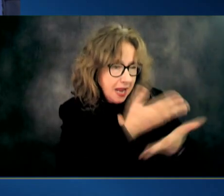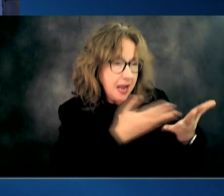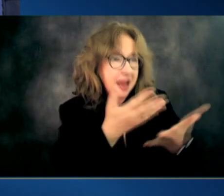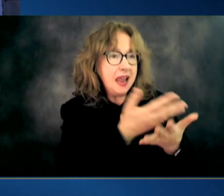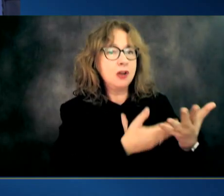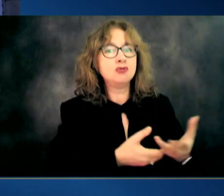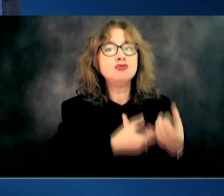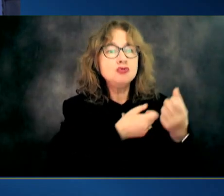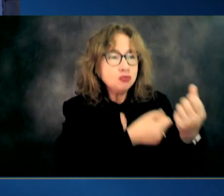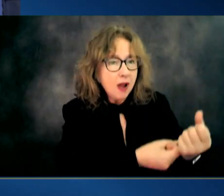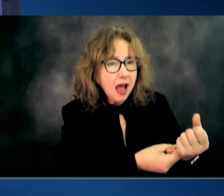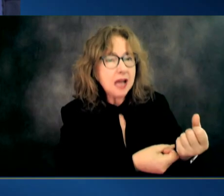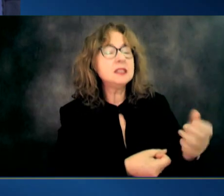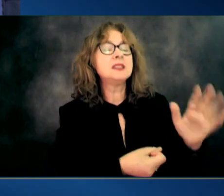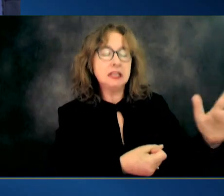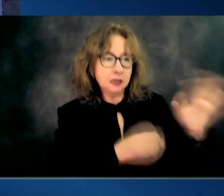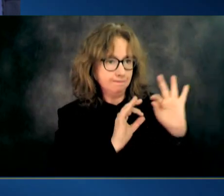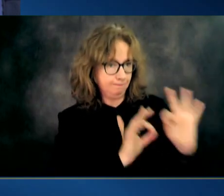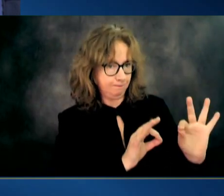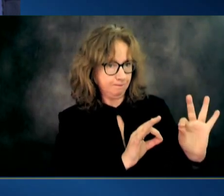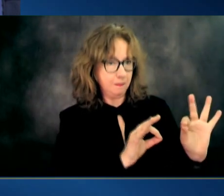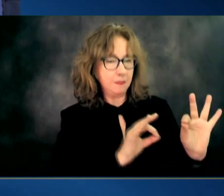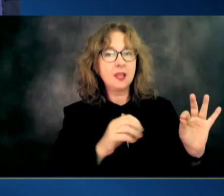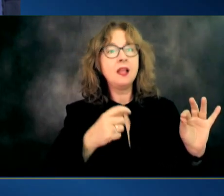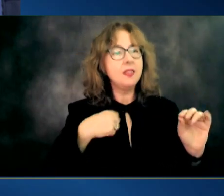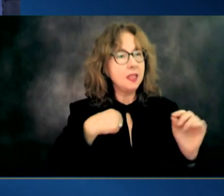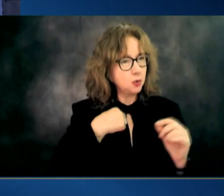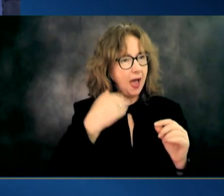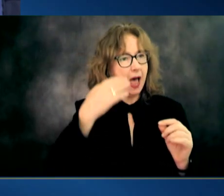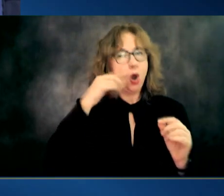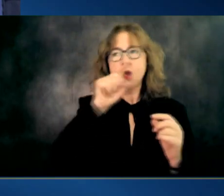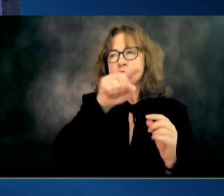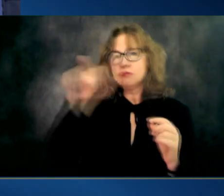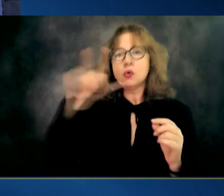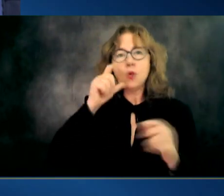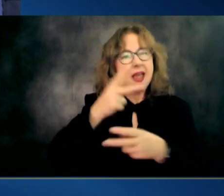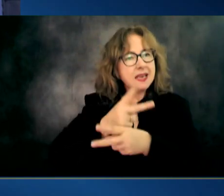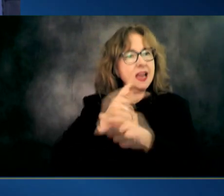"Look, you can trust me. Here's an adult provider." We also have transition plans.